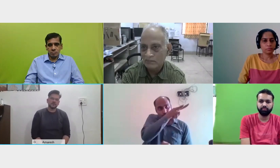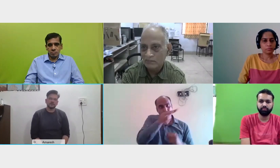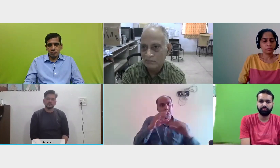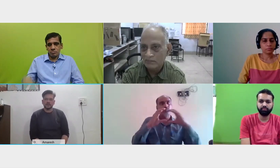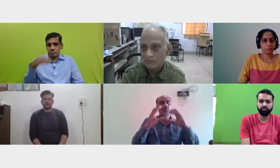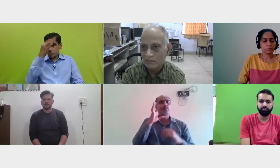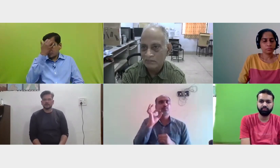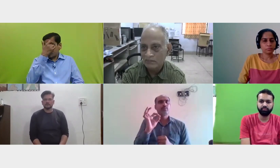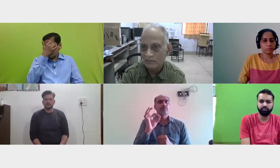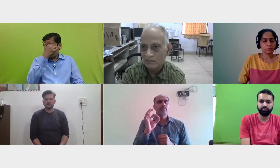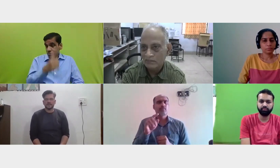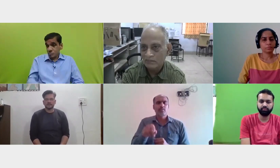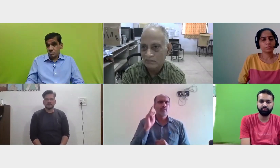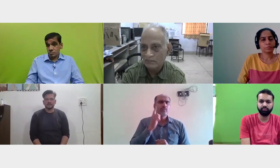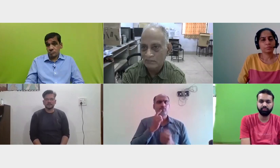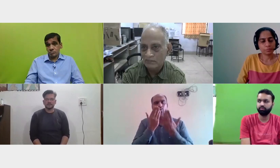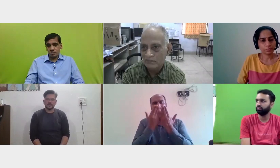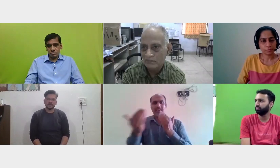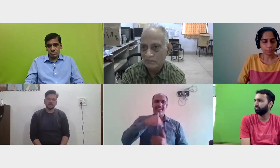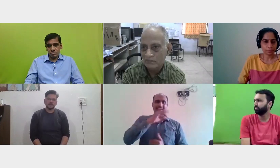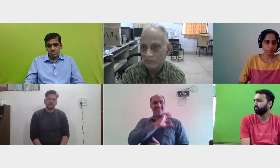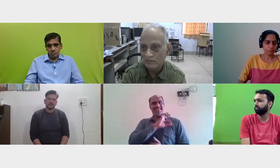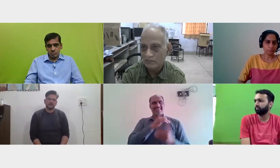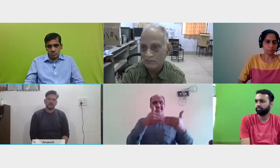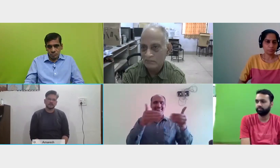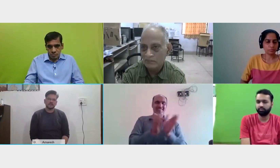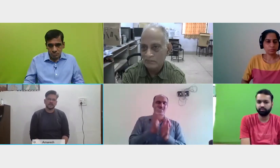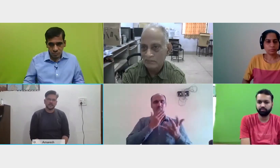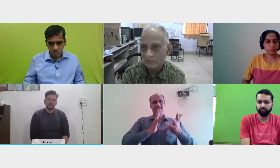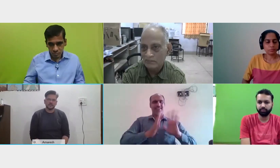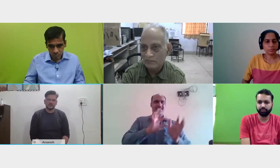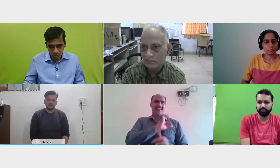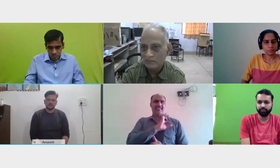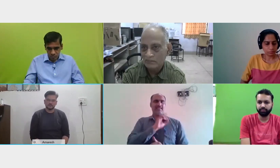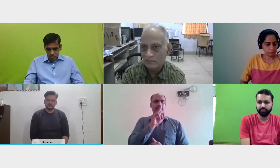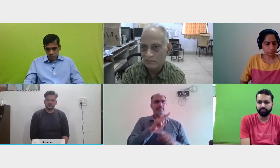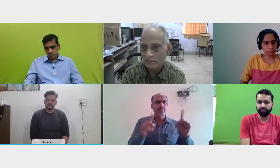be useful you know like both parents and the child can learn sign language you know by